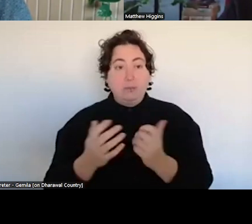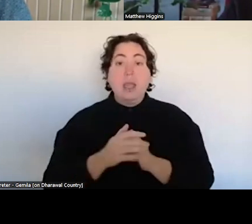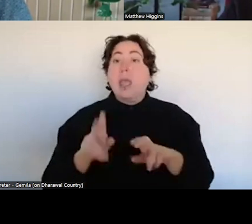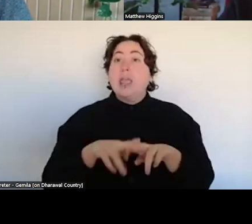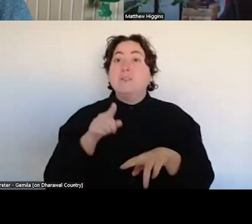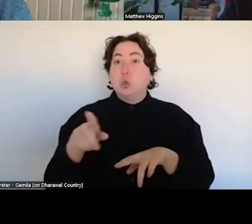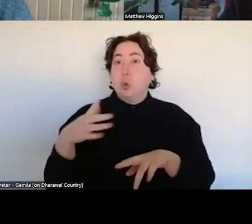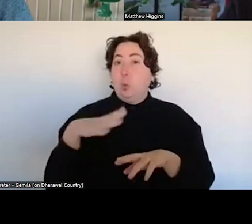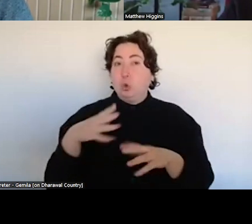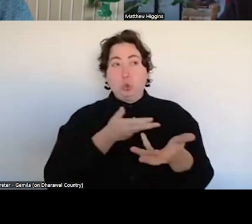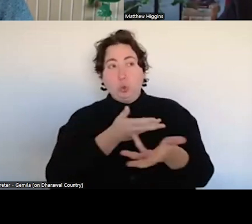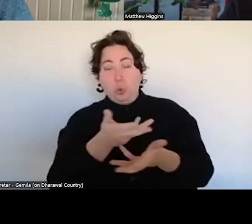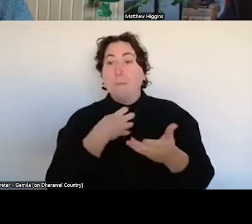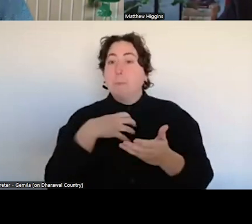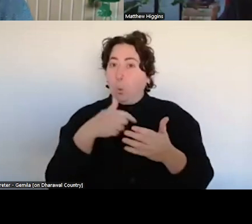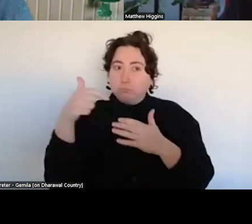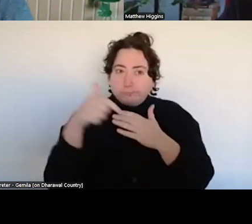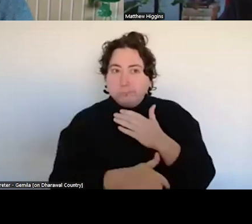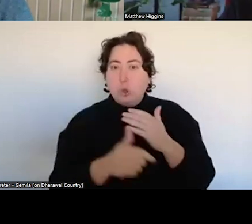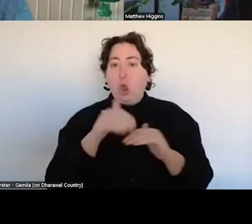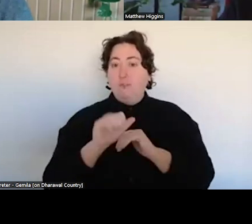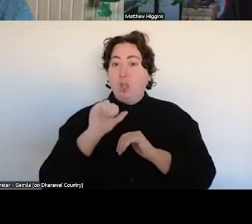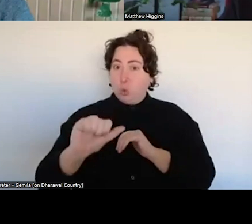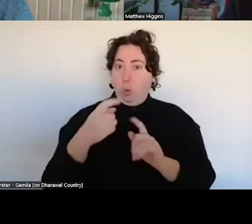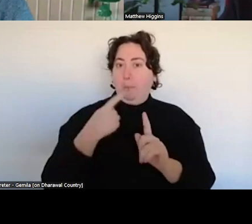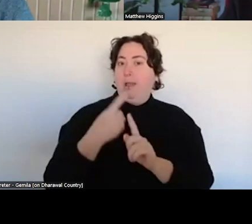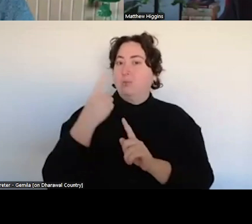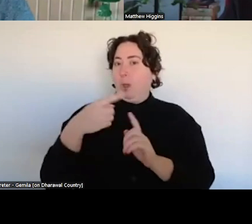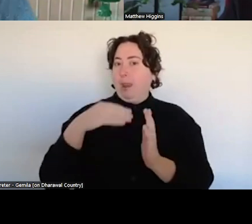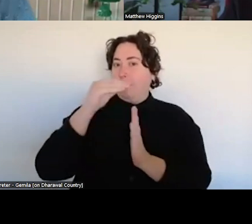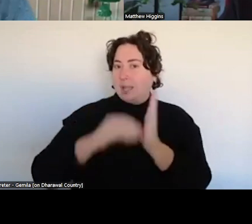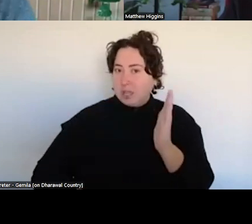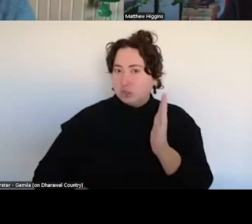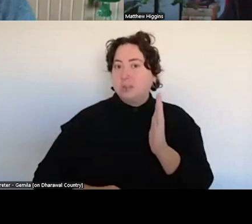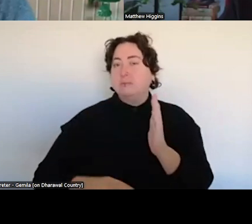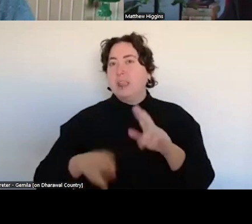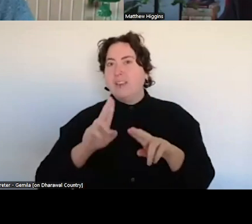campaign further, about the eligibility, or if you have any further questions, please don't hesitate